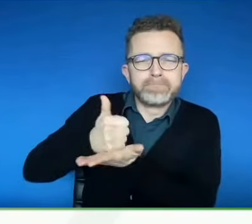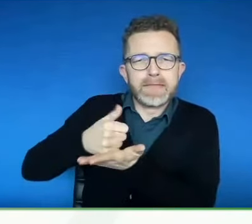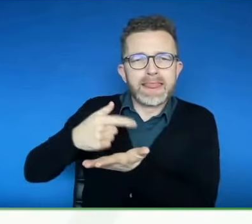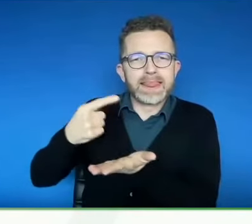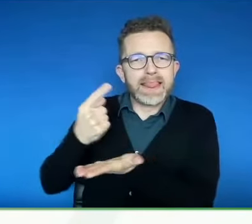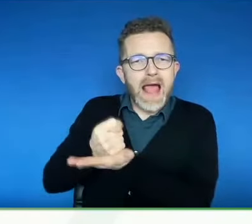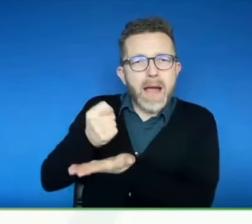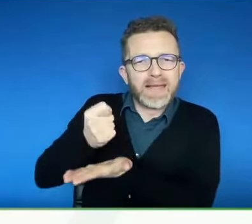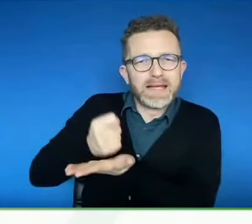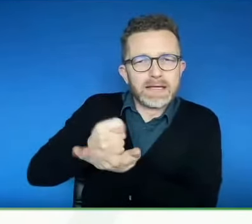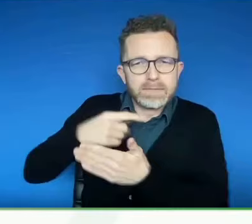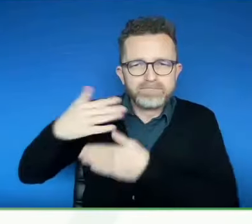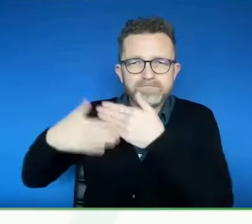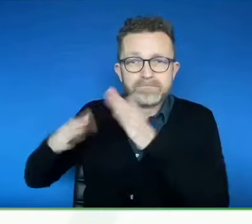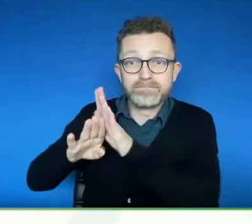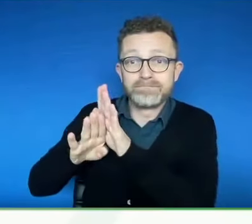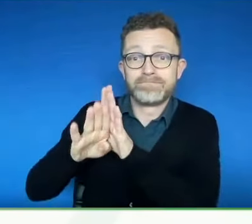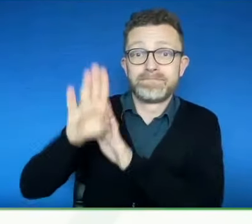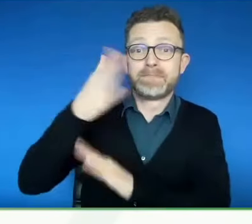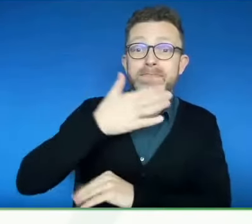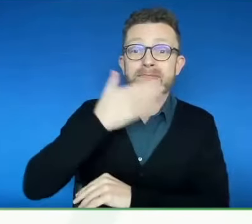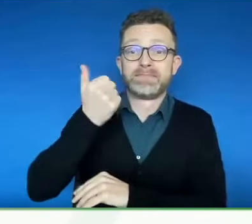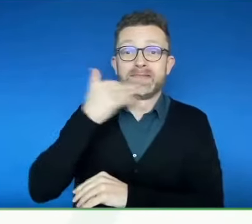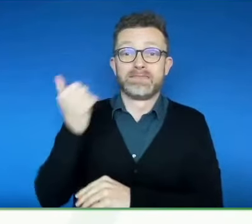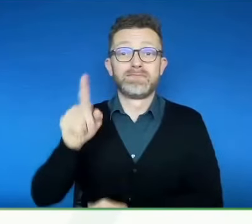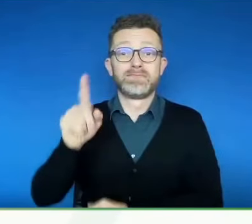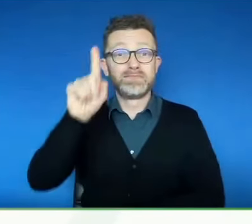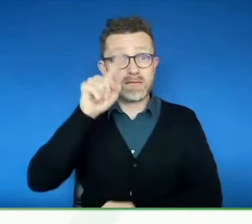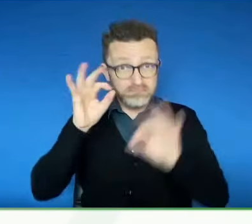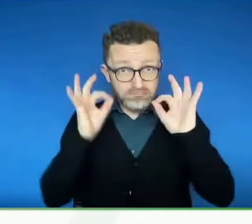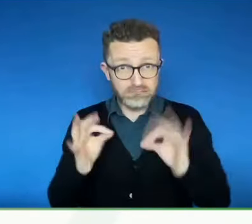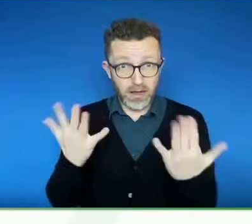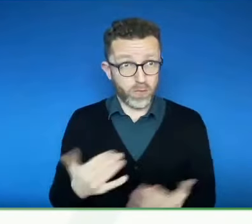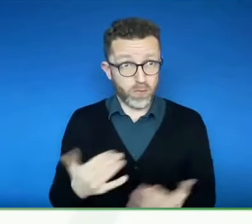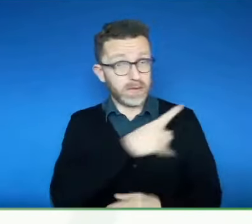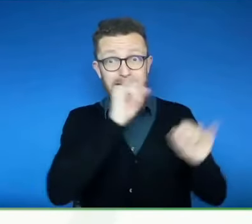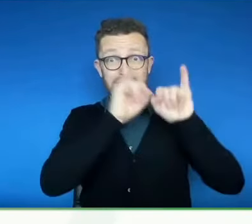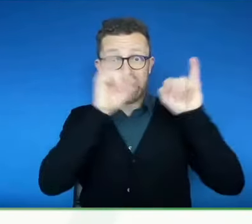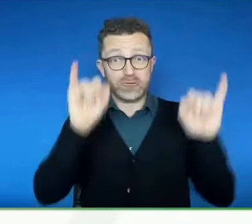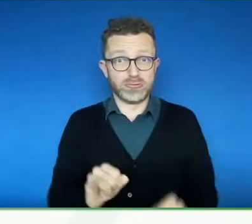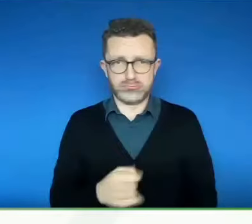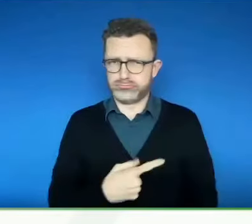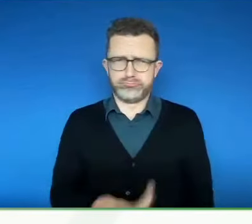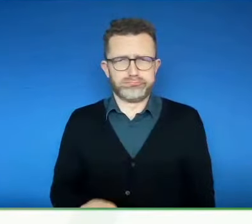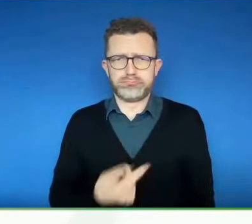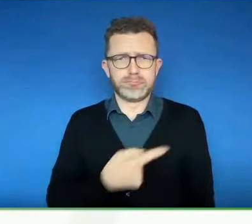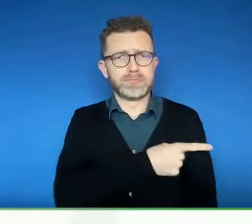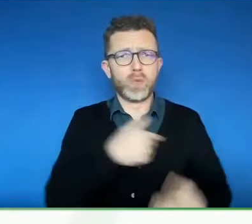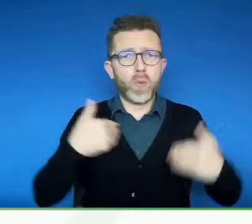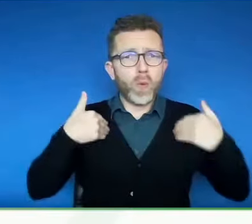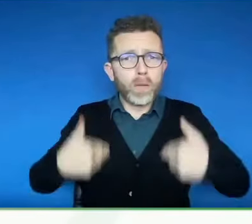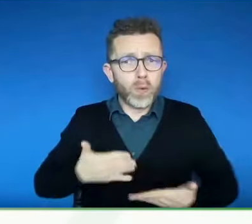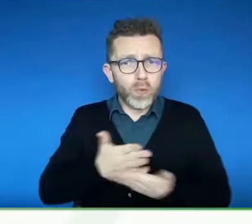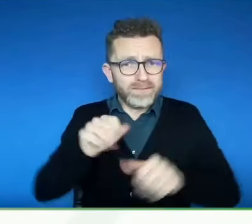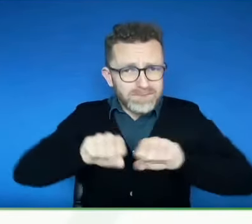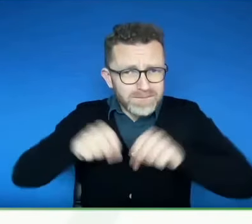Just an example like in January this year of course there are so